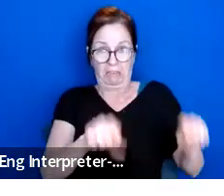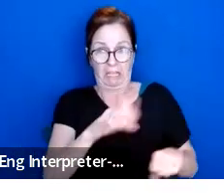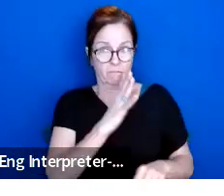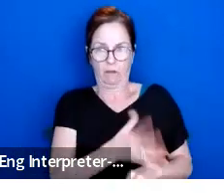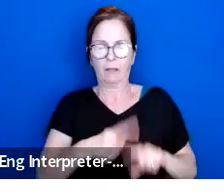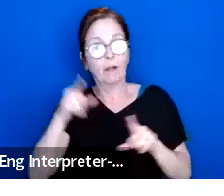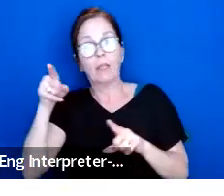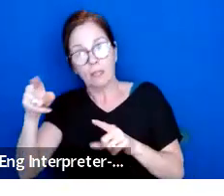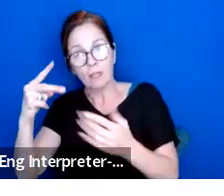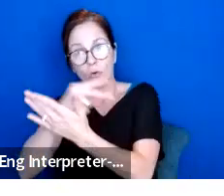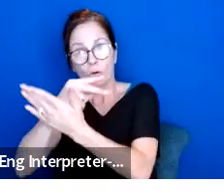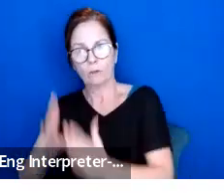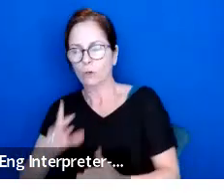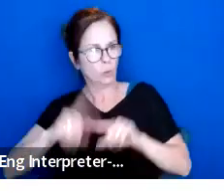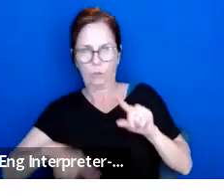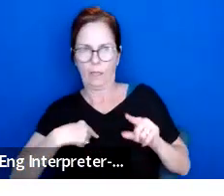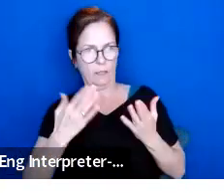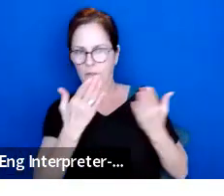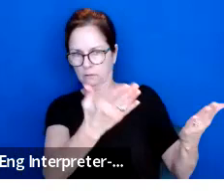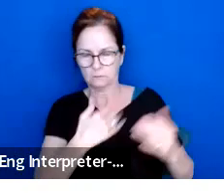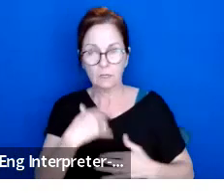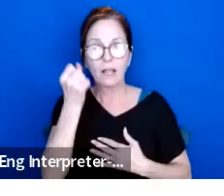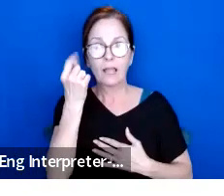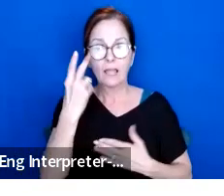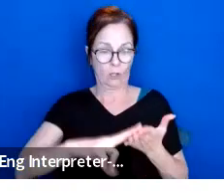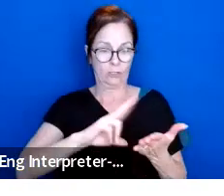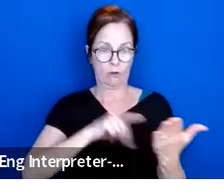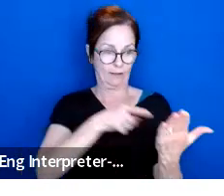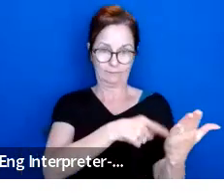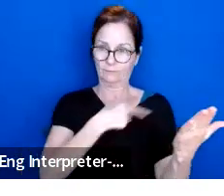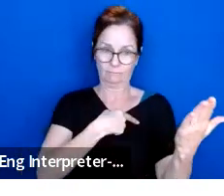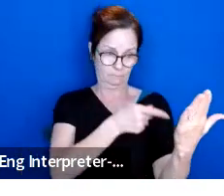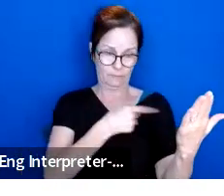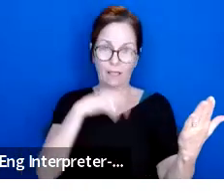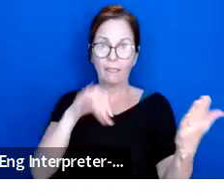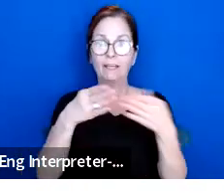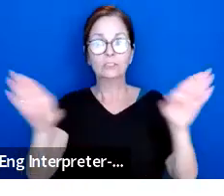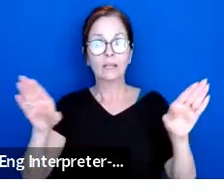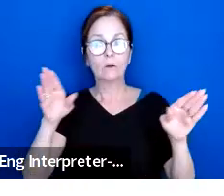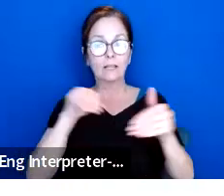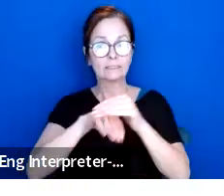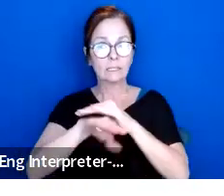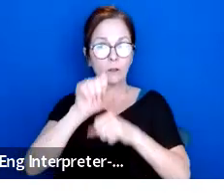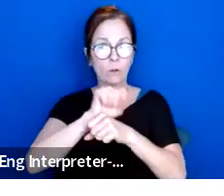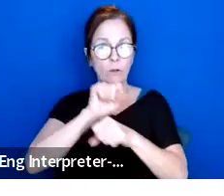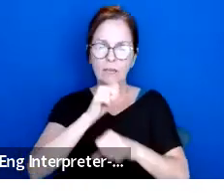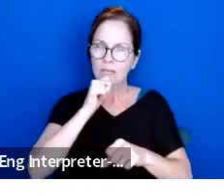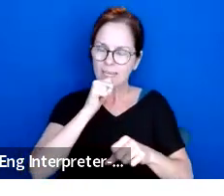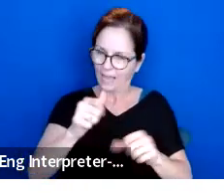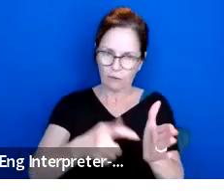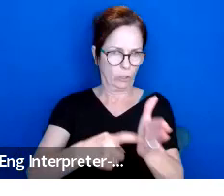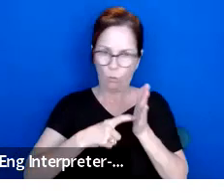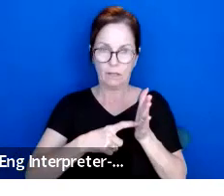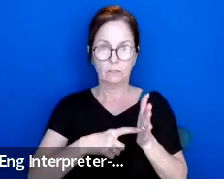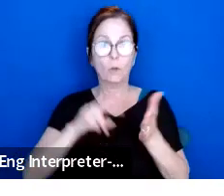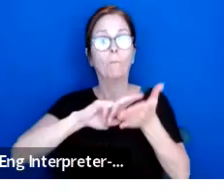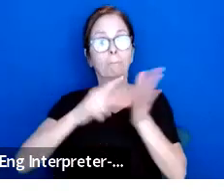But per our contract, this general accessibility work. Is not required and therefore cannot be recommended.